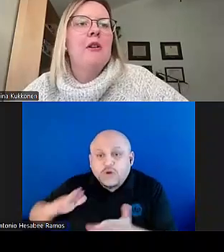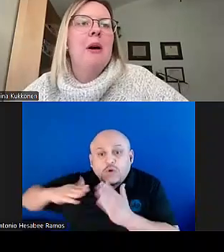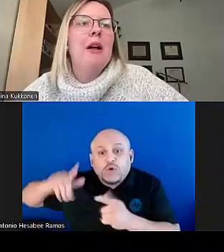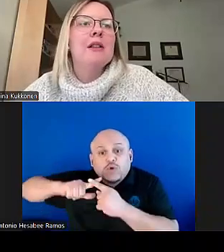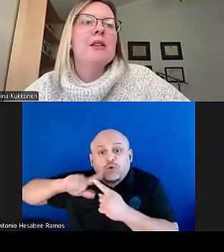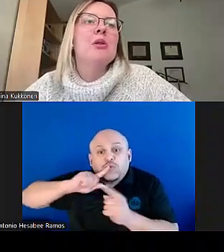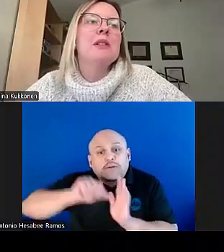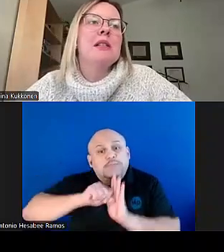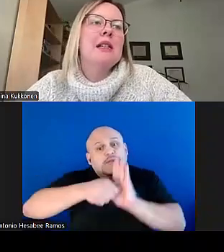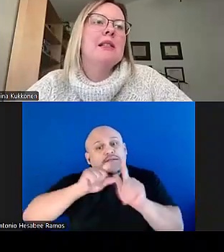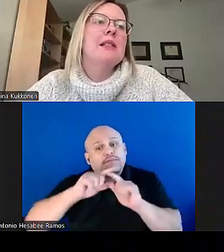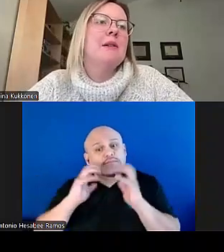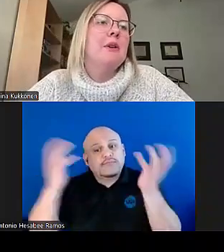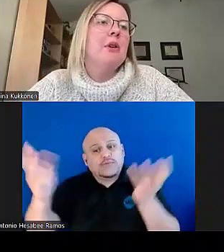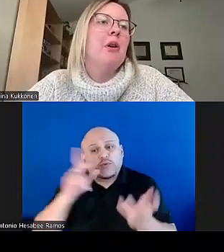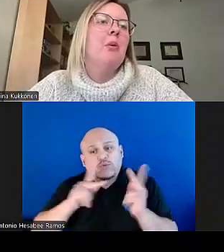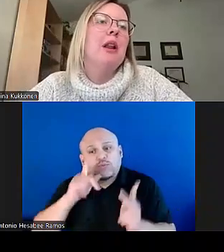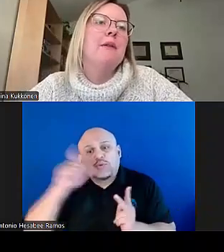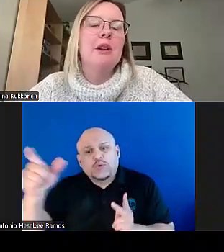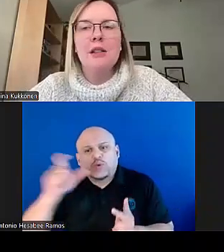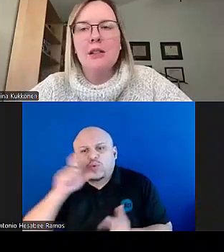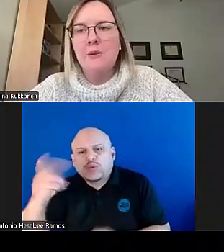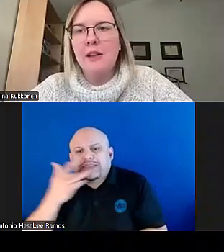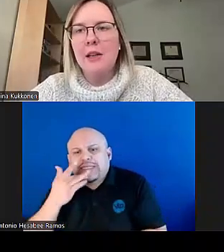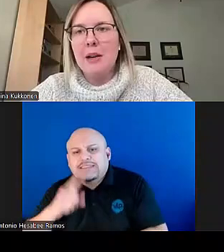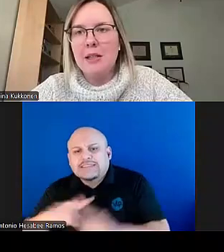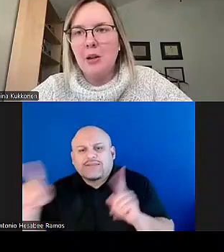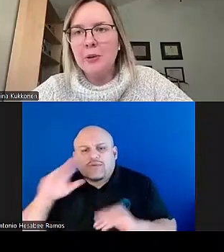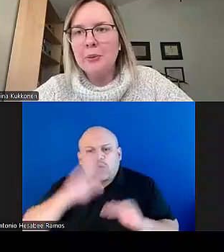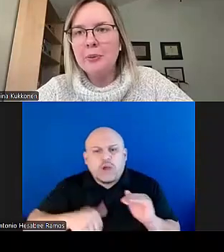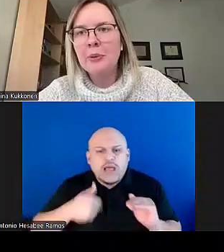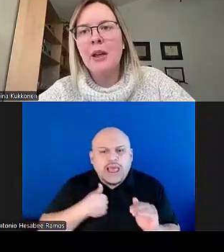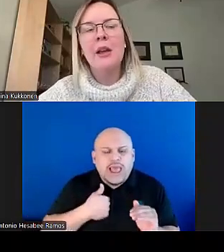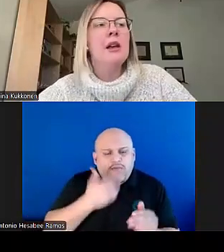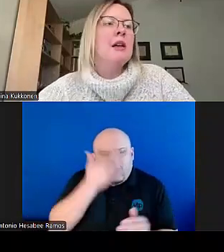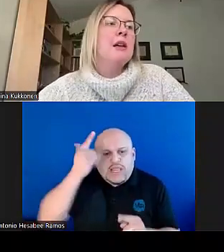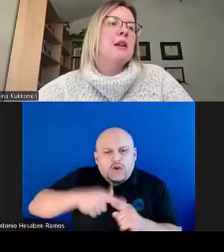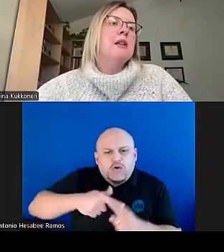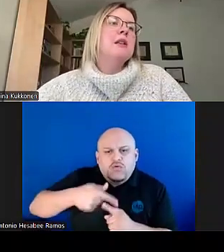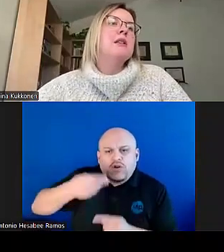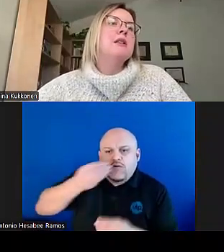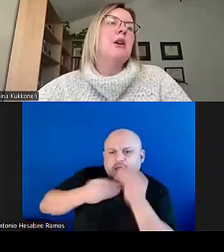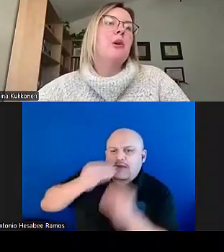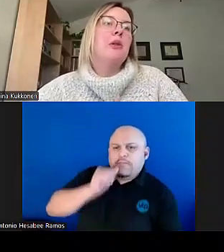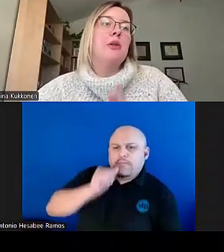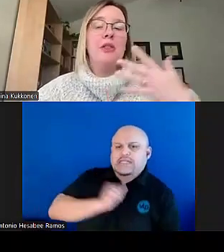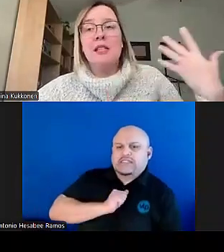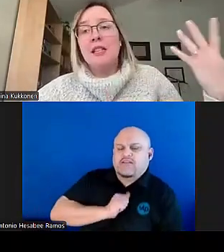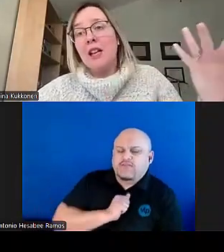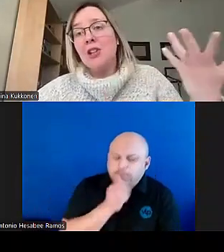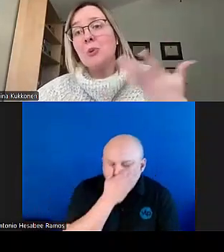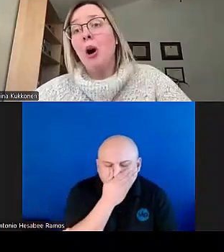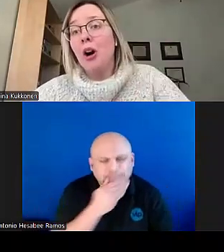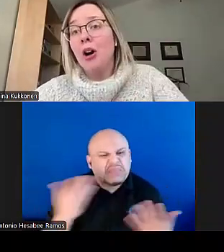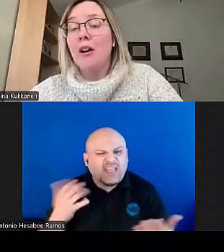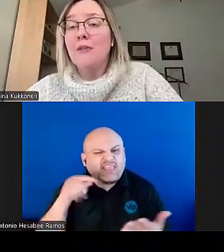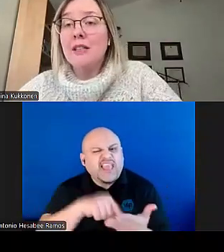of palates whose tastes differ while I forget to feed myself." So this is again, just part of a